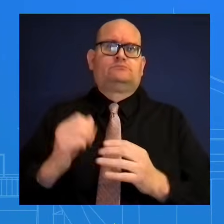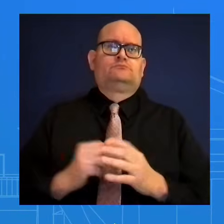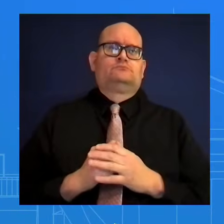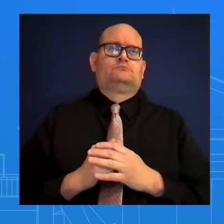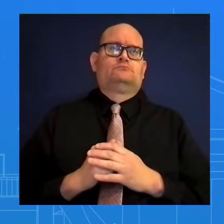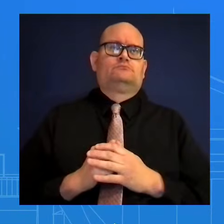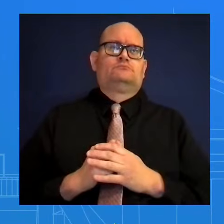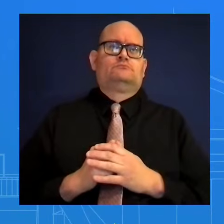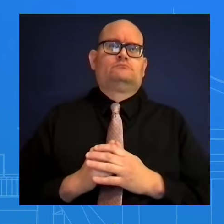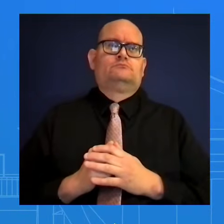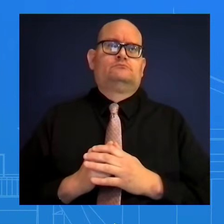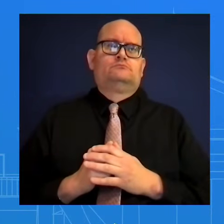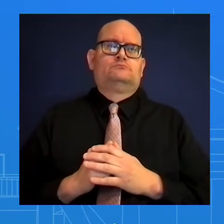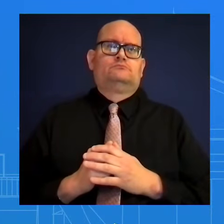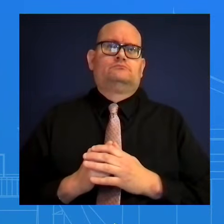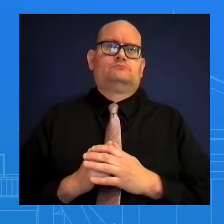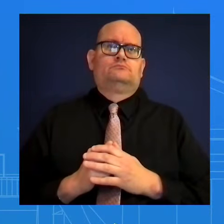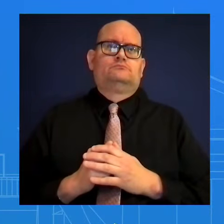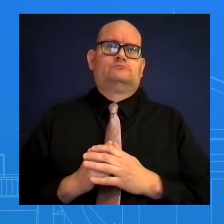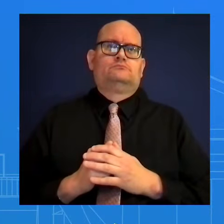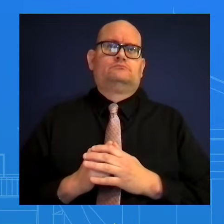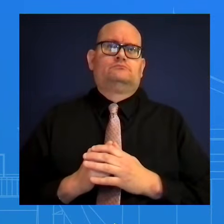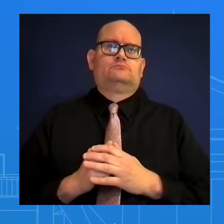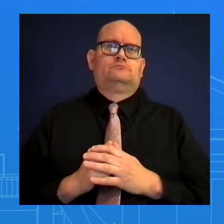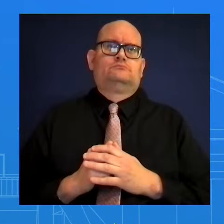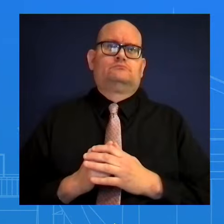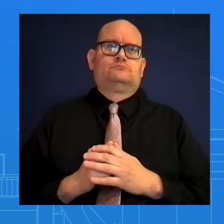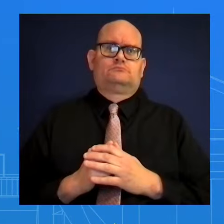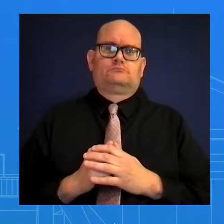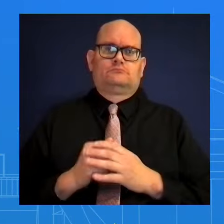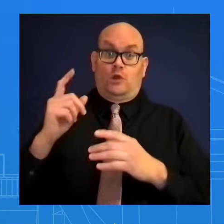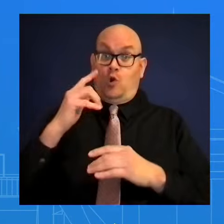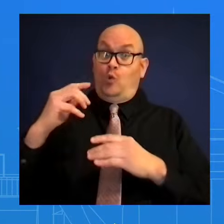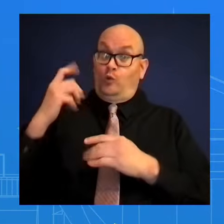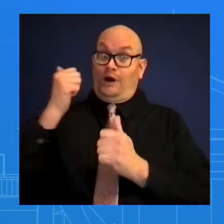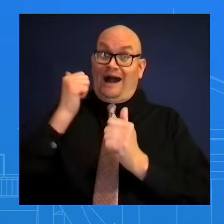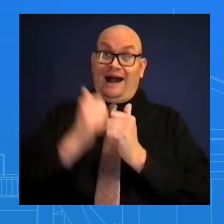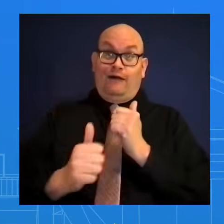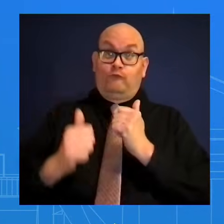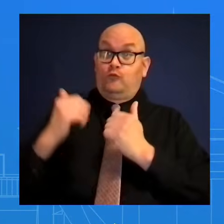about how this process work. Every event is different. But no matter what the venue setup,